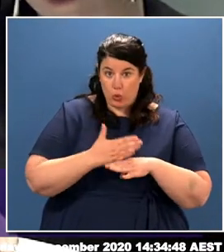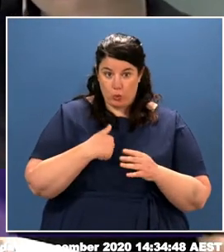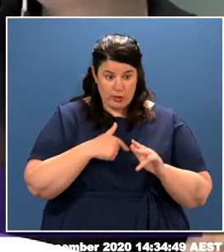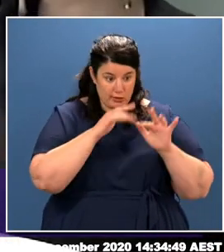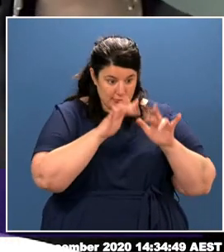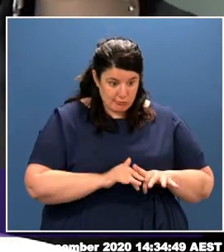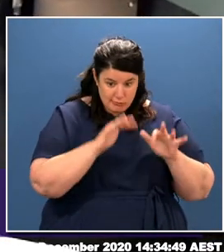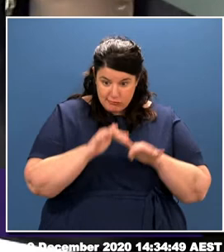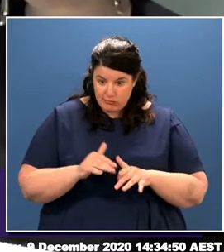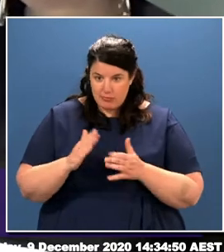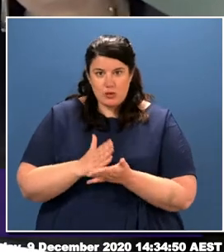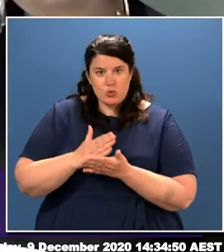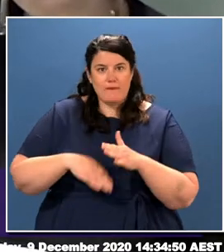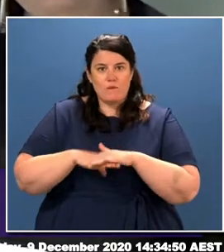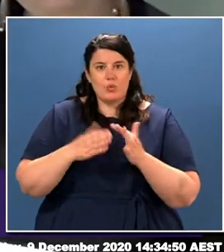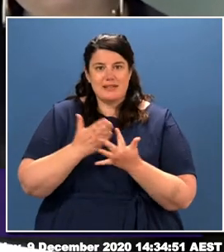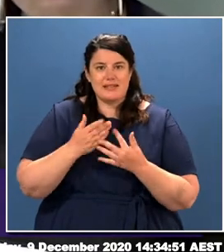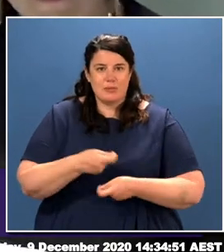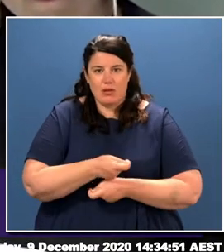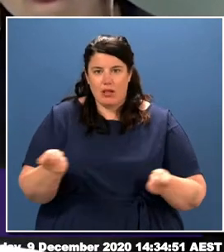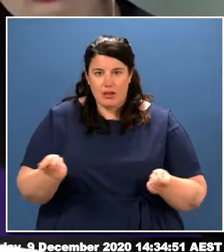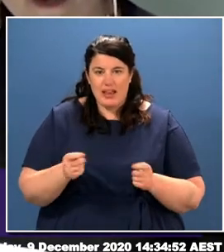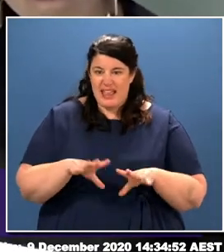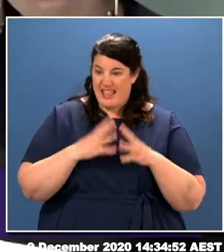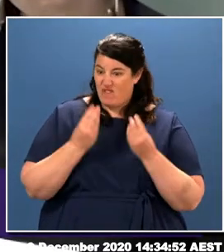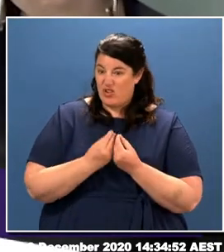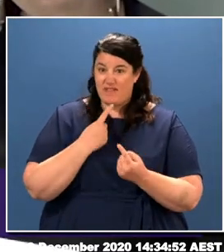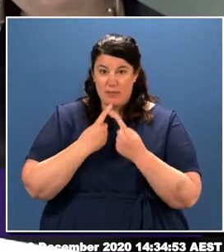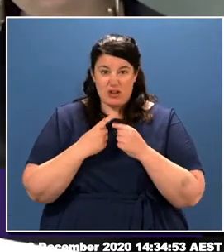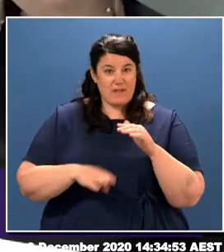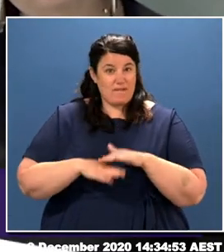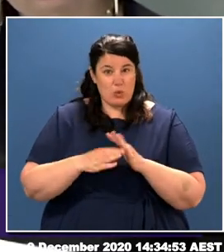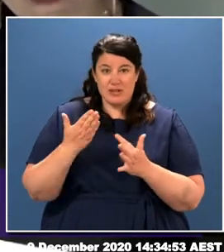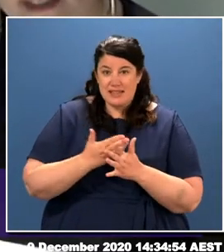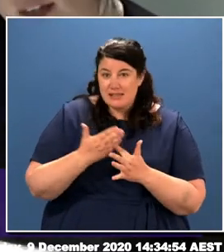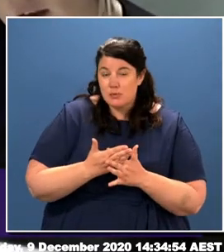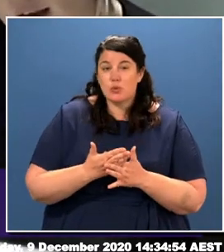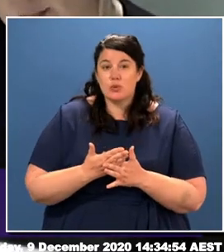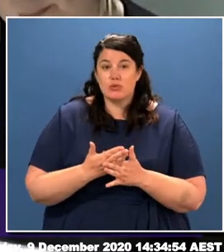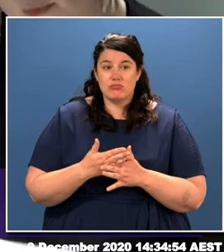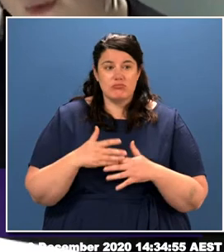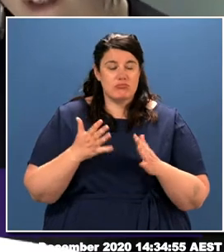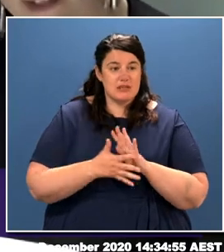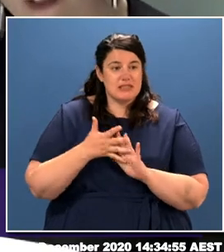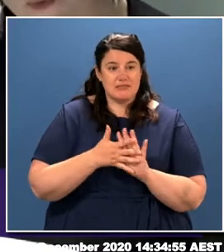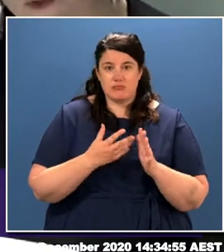And that was throughout the project, actually, that all the communications were accessible and the opportunities were accessible